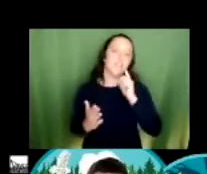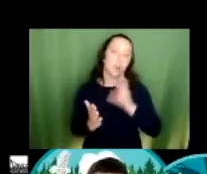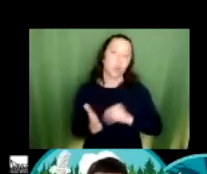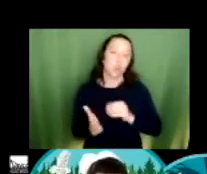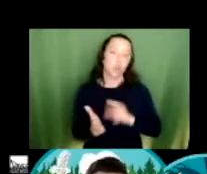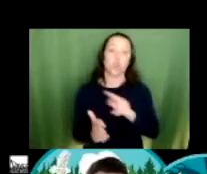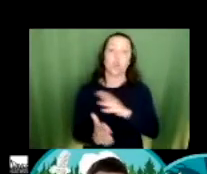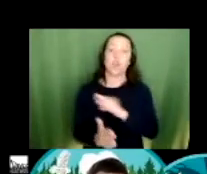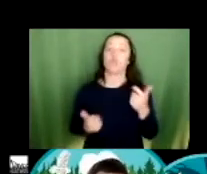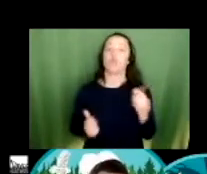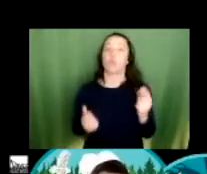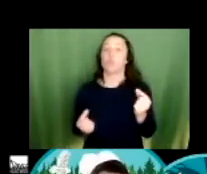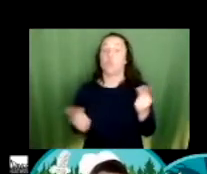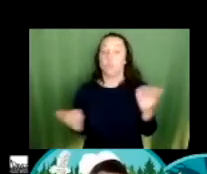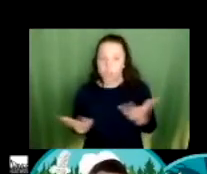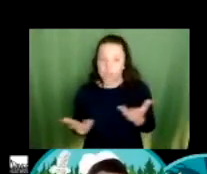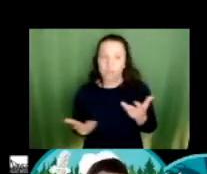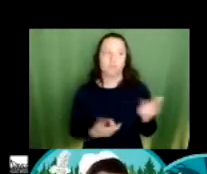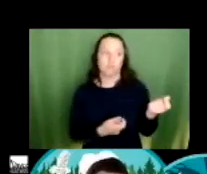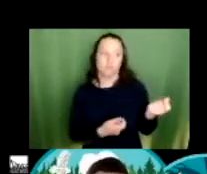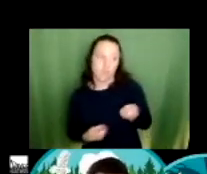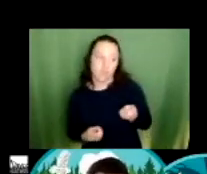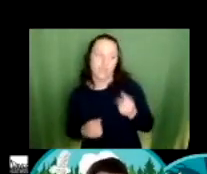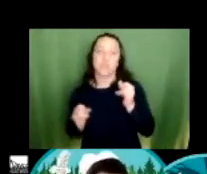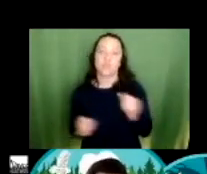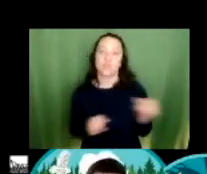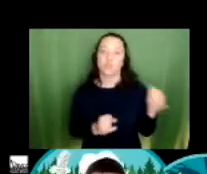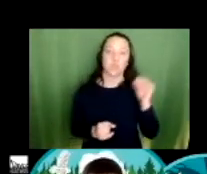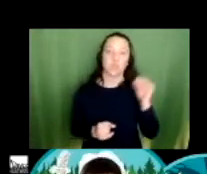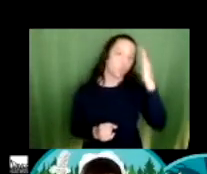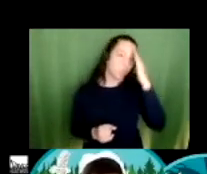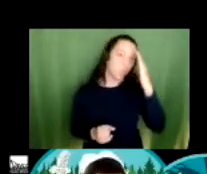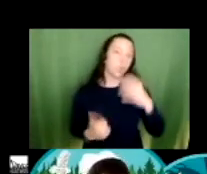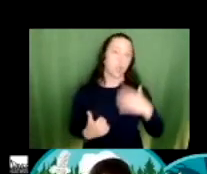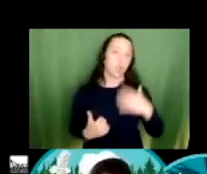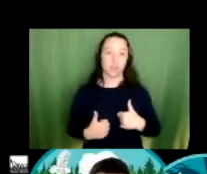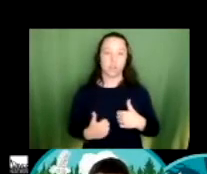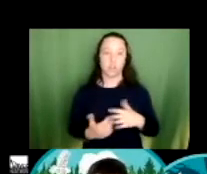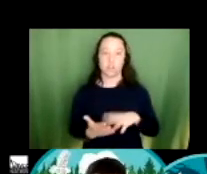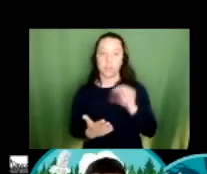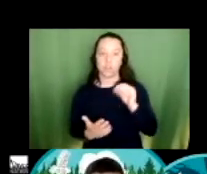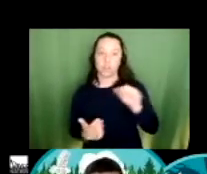engage individuals and we know that learning styles vary from individual to individual. And